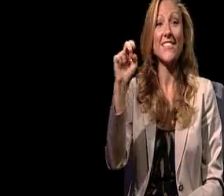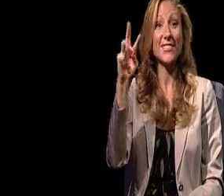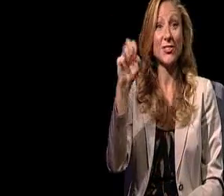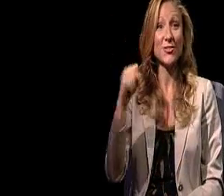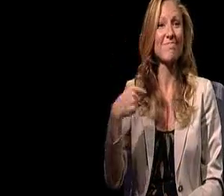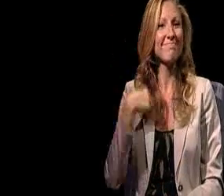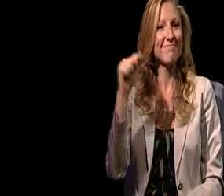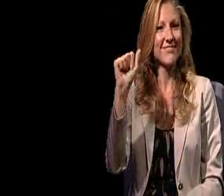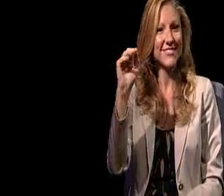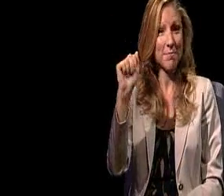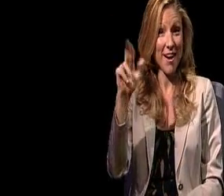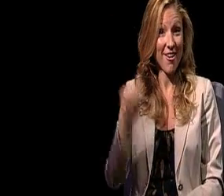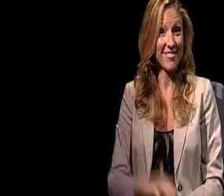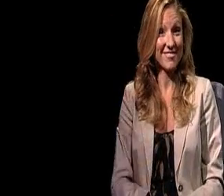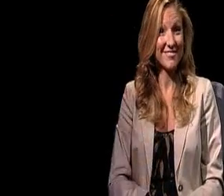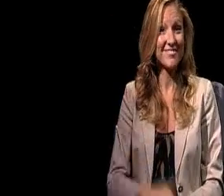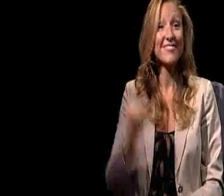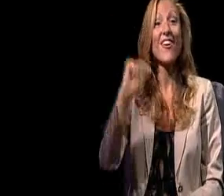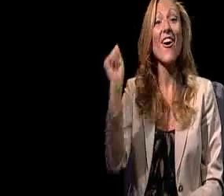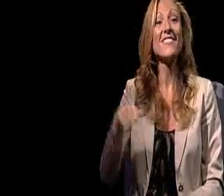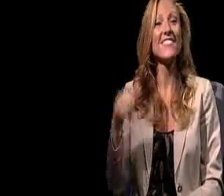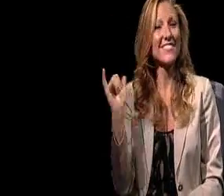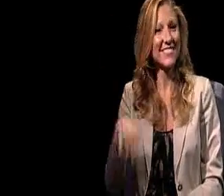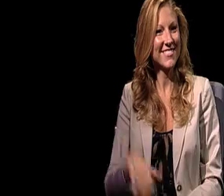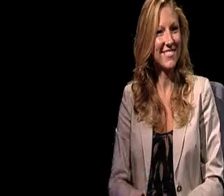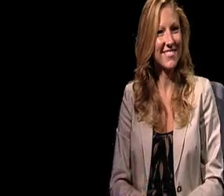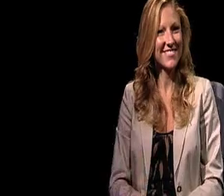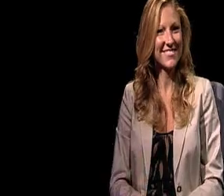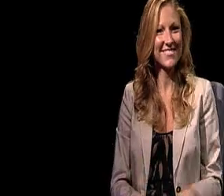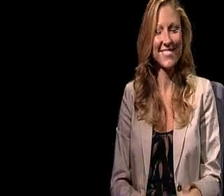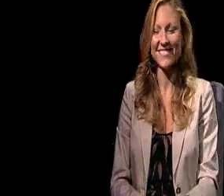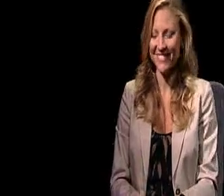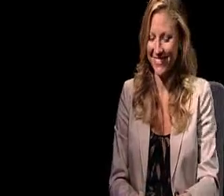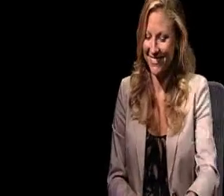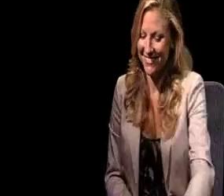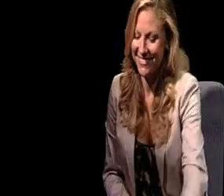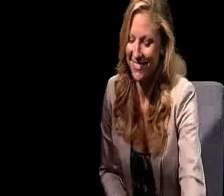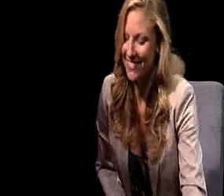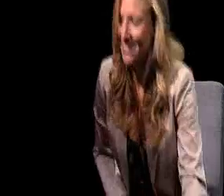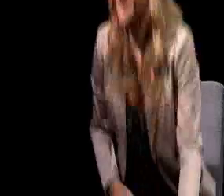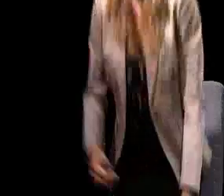For ACCESS News, I'm Tamara, and that's Austin.